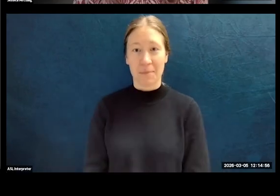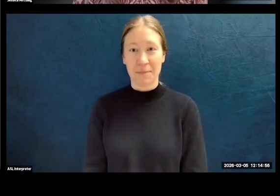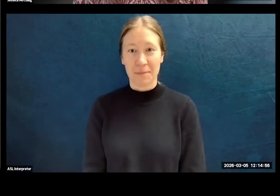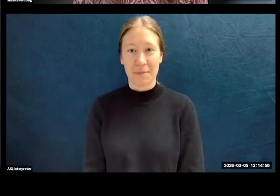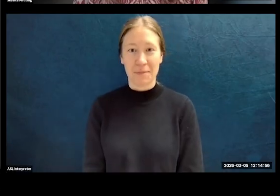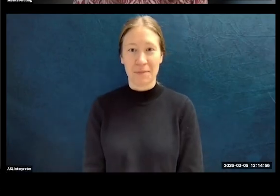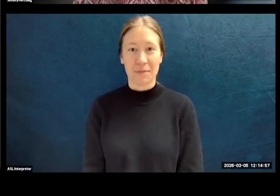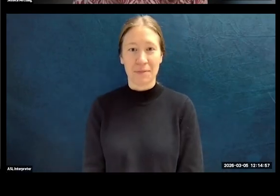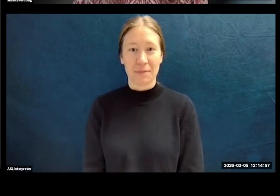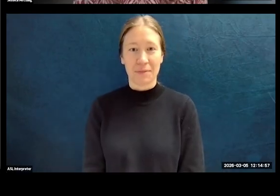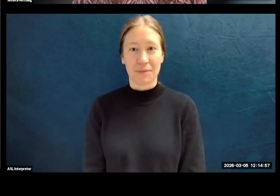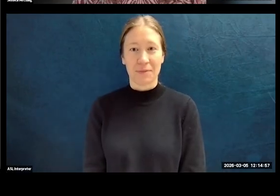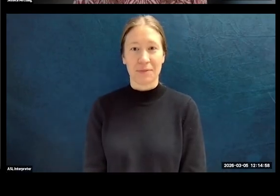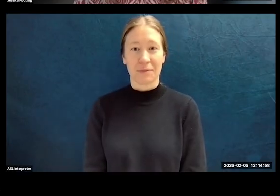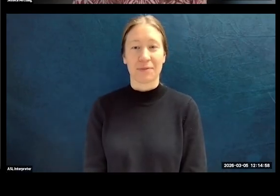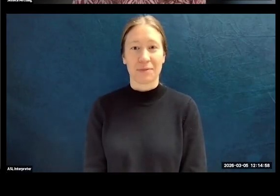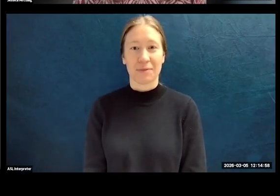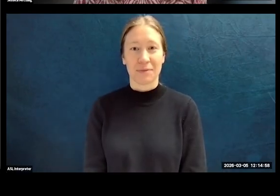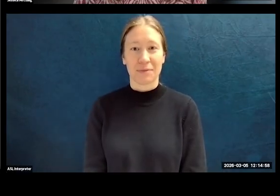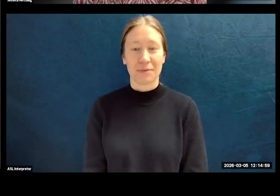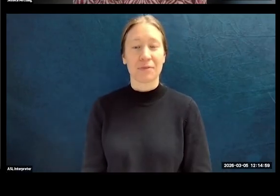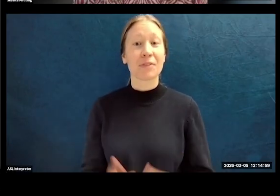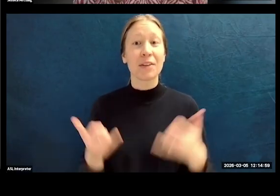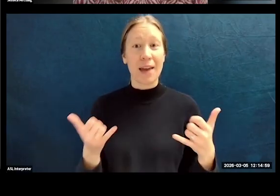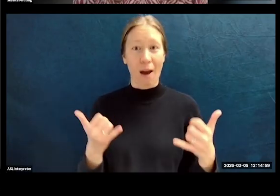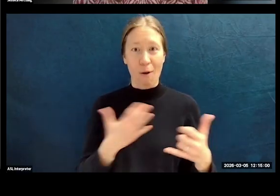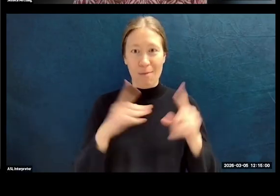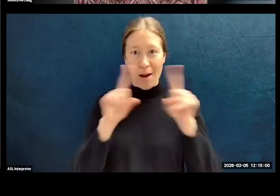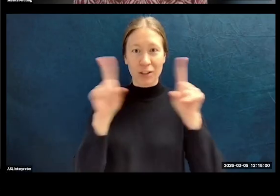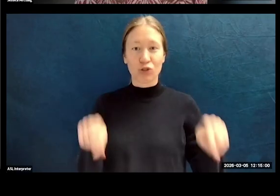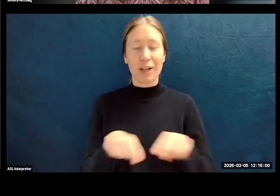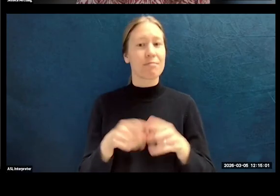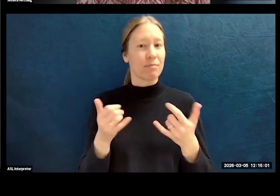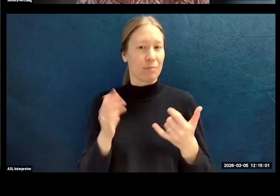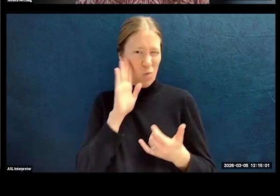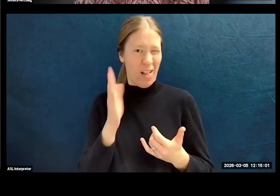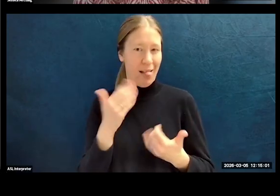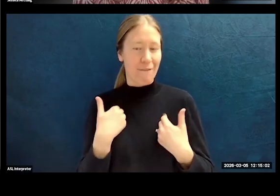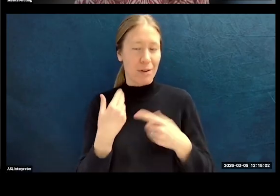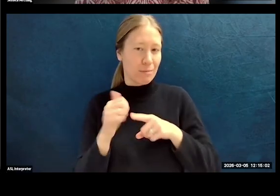All right, so on my screen right now, we have the sample document that we're gonna be working with today.